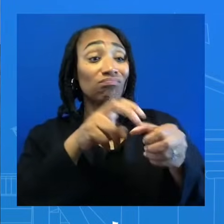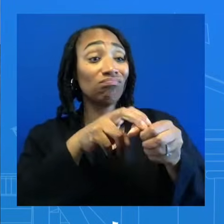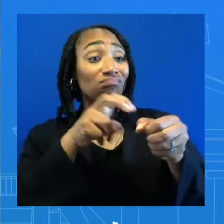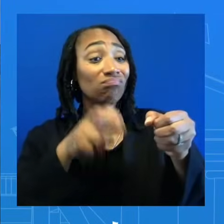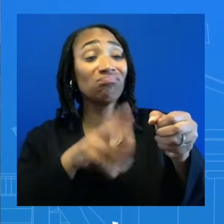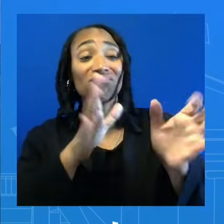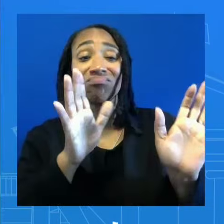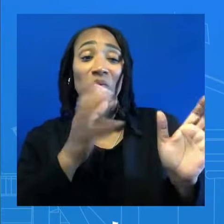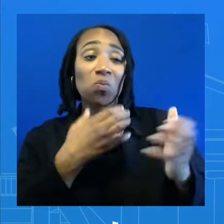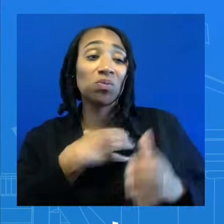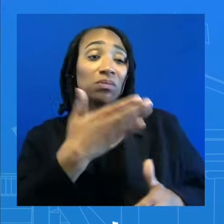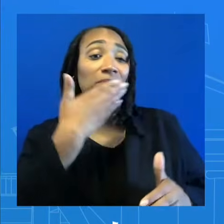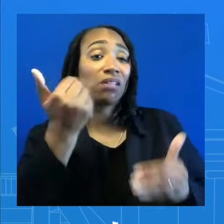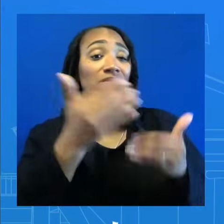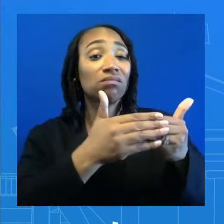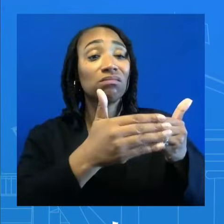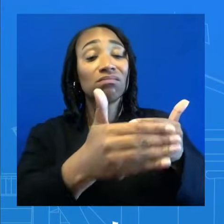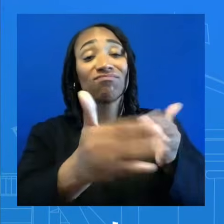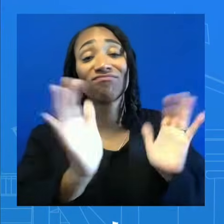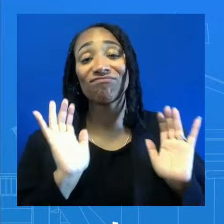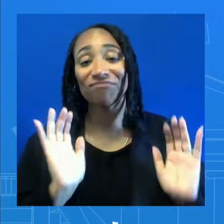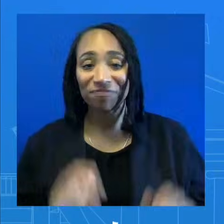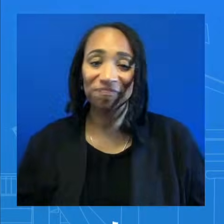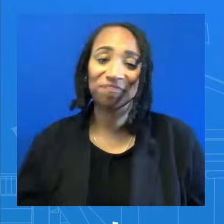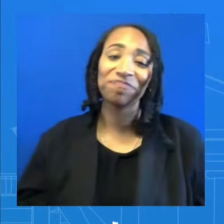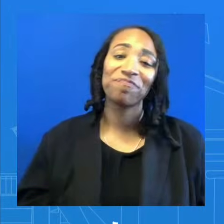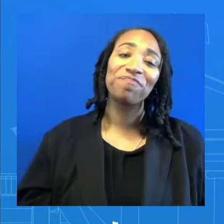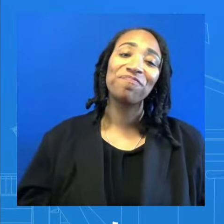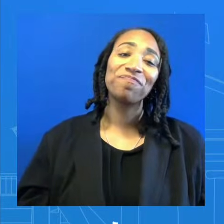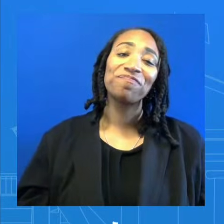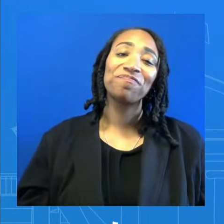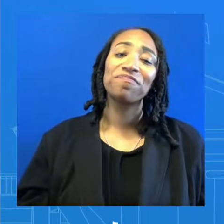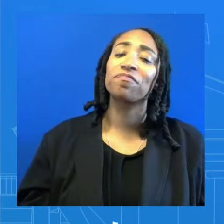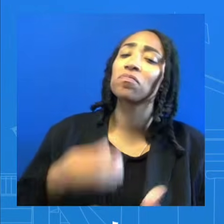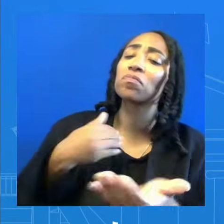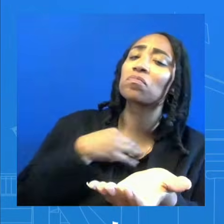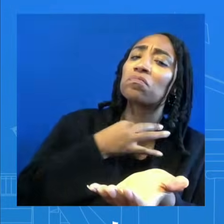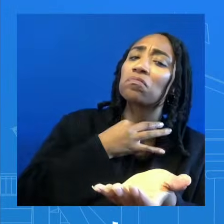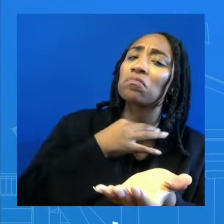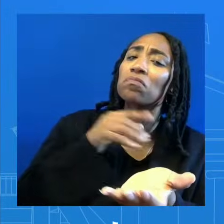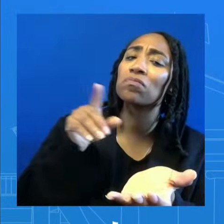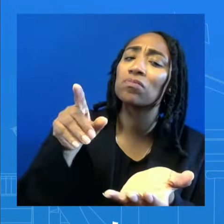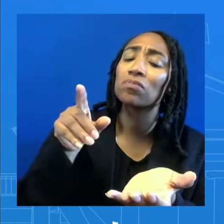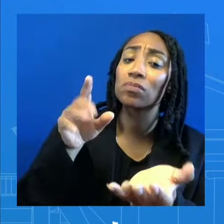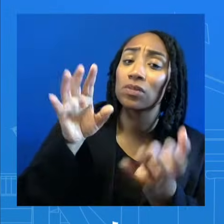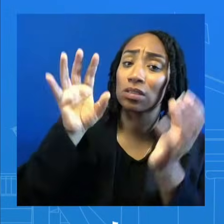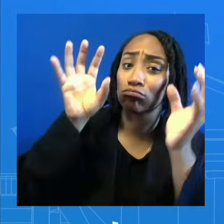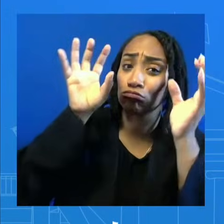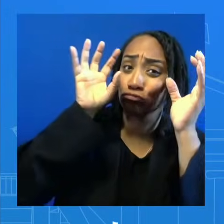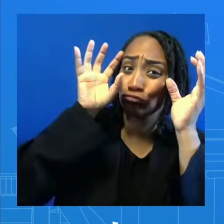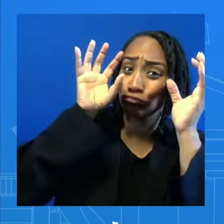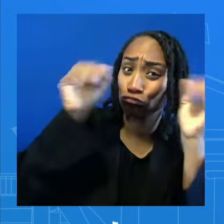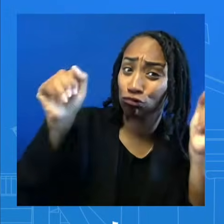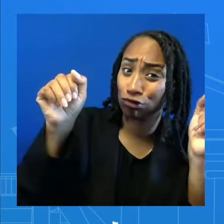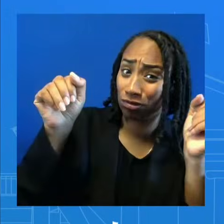Ms. Jean-Pierre: I don't have anything else to share besides the service that the FBI director has been able to provide, and he respects his service.